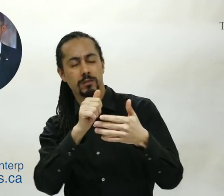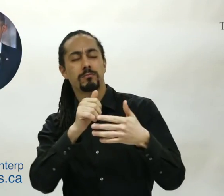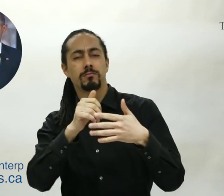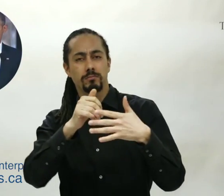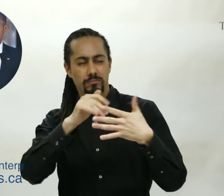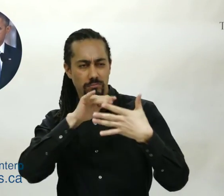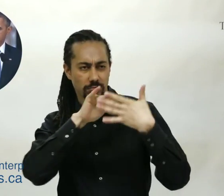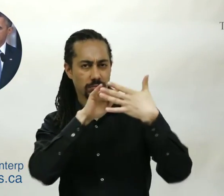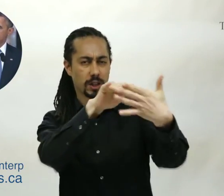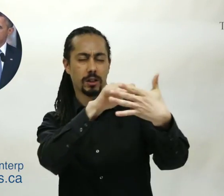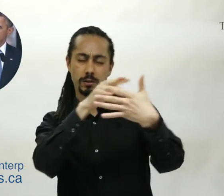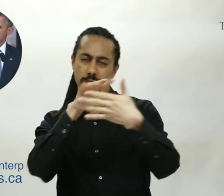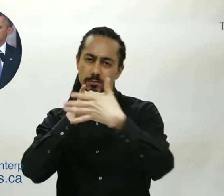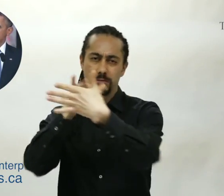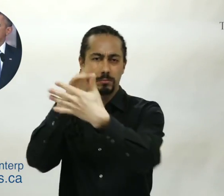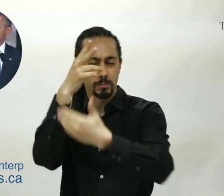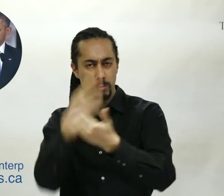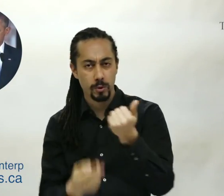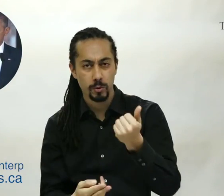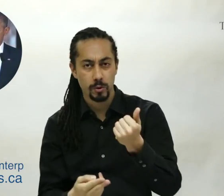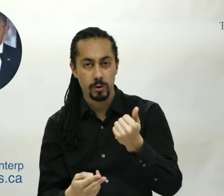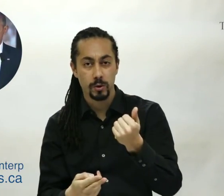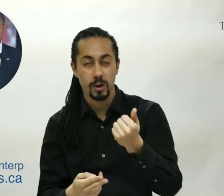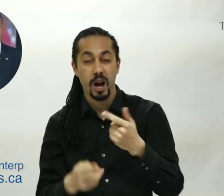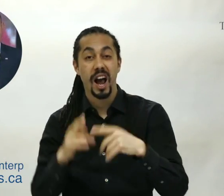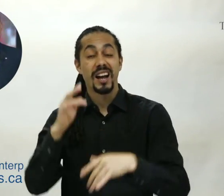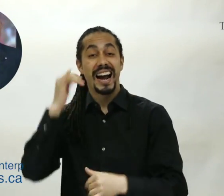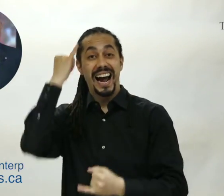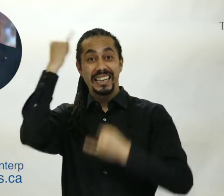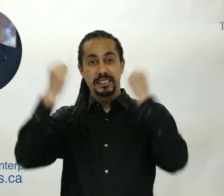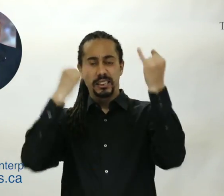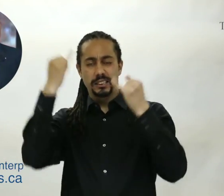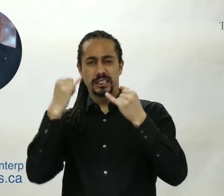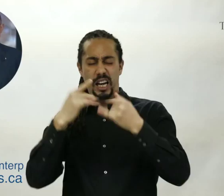agree with. He understood that ideas cannot be contained by prison walls